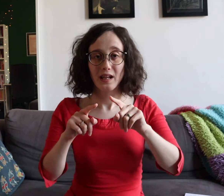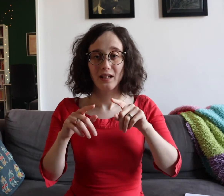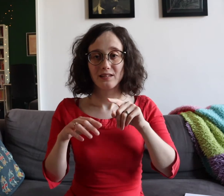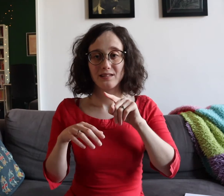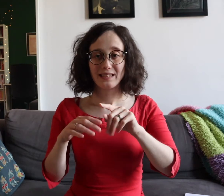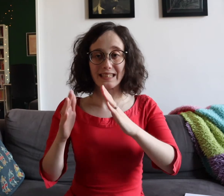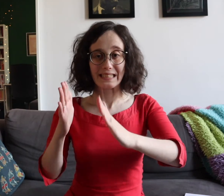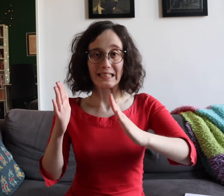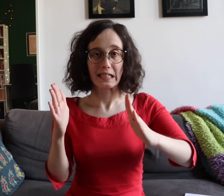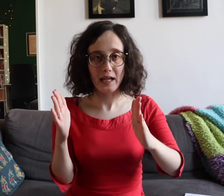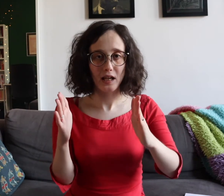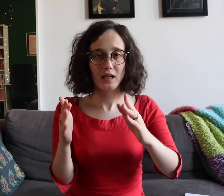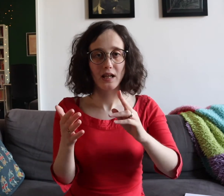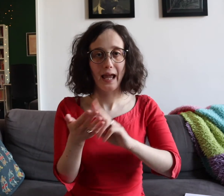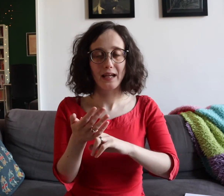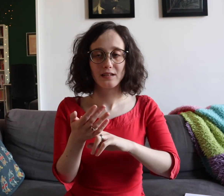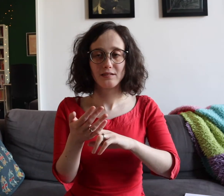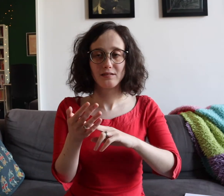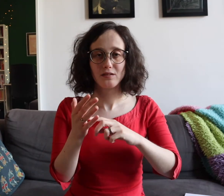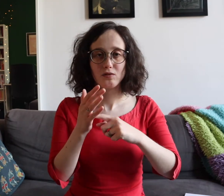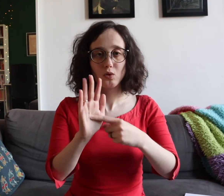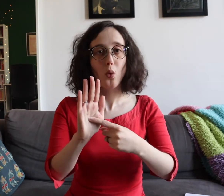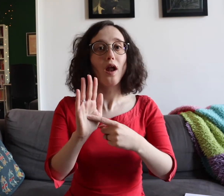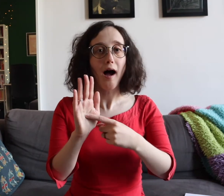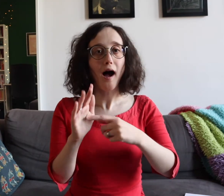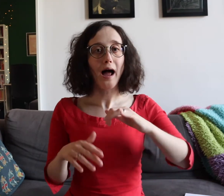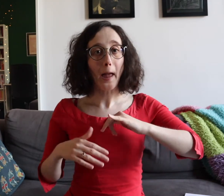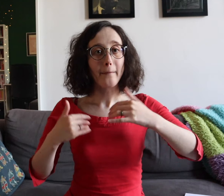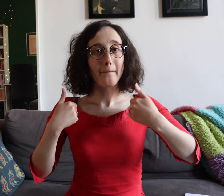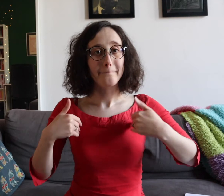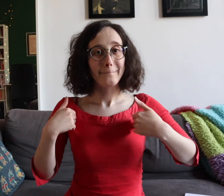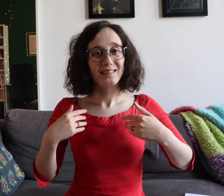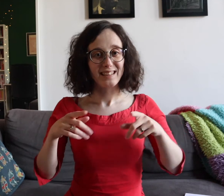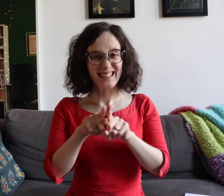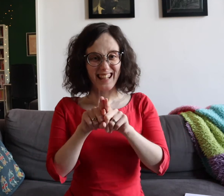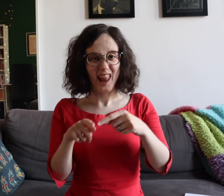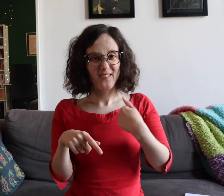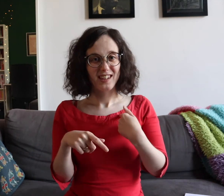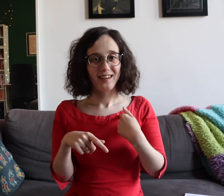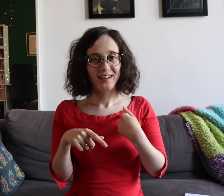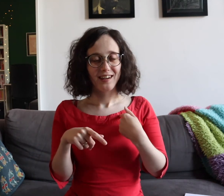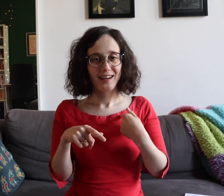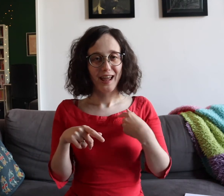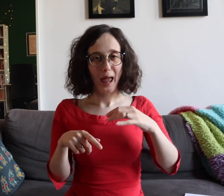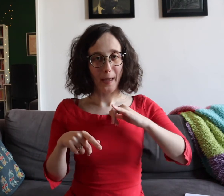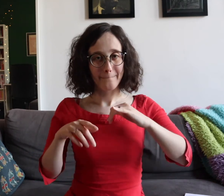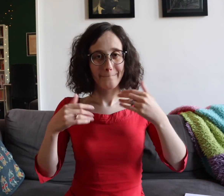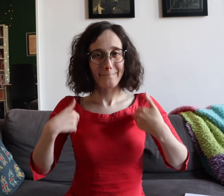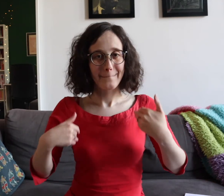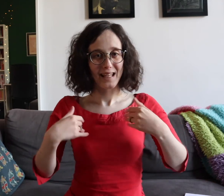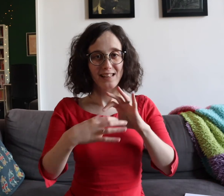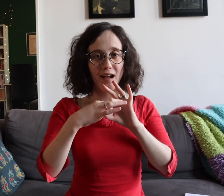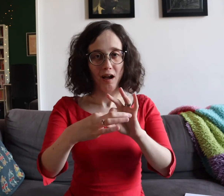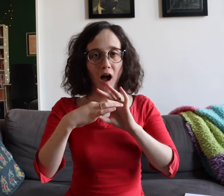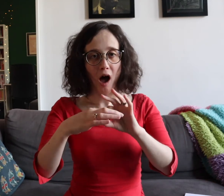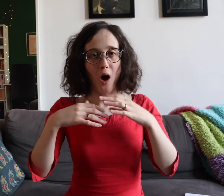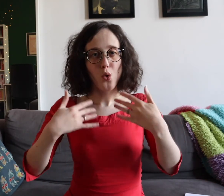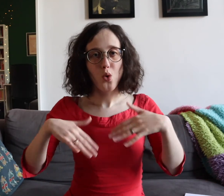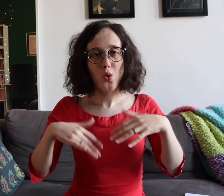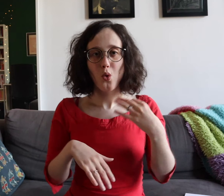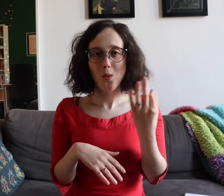The series really showed me that there were people like me, that I could relate to.